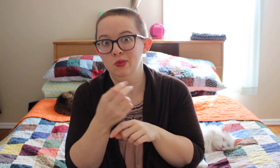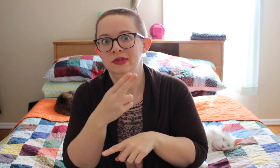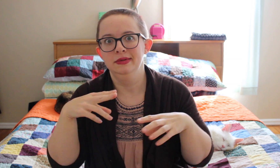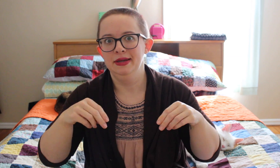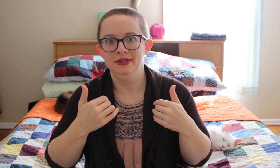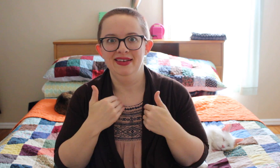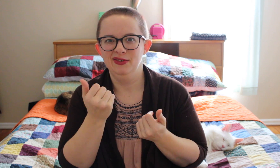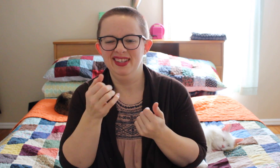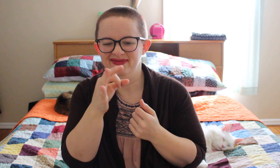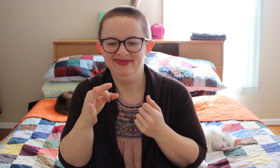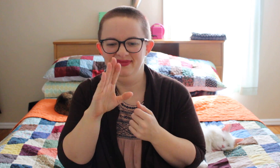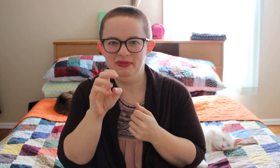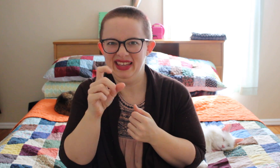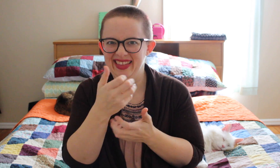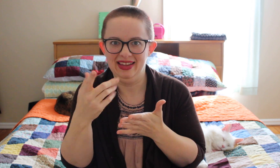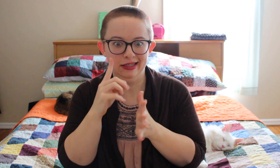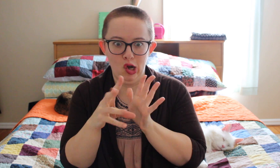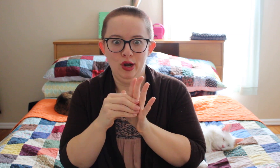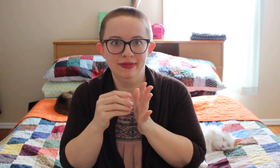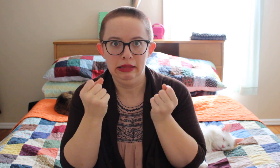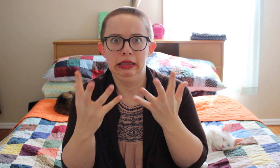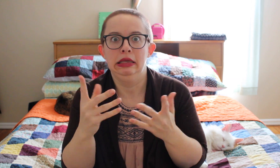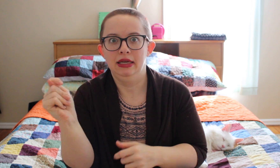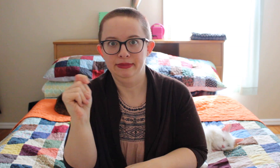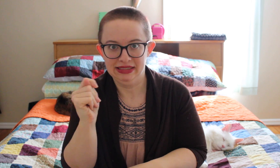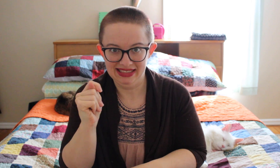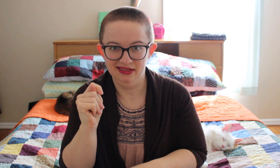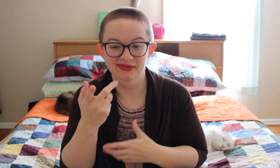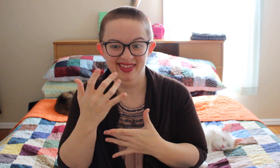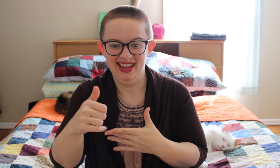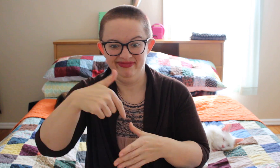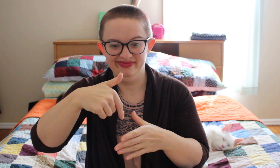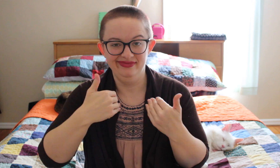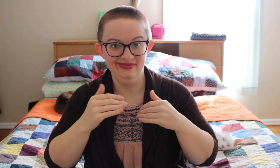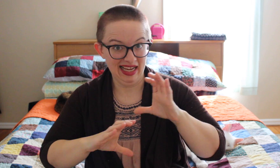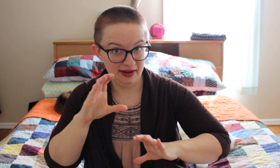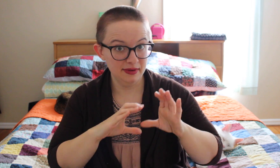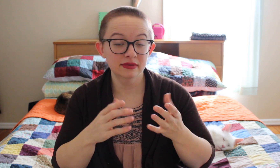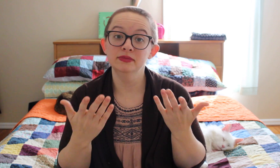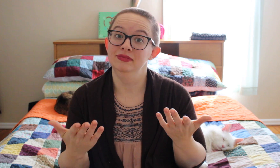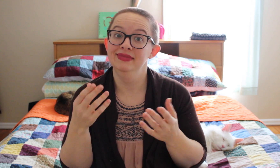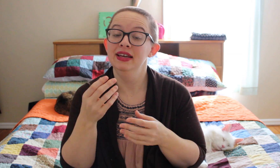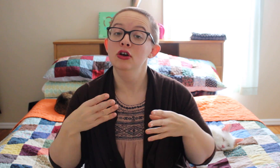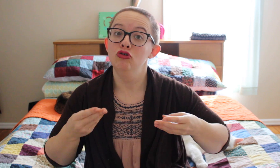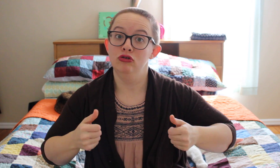What's inside for disposable diapers but like those bean things they absorb a lot of pee. Inside there, there are chemicals.